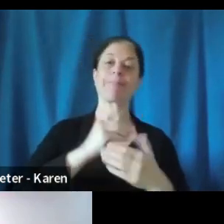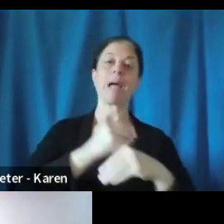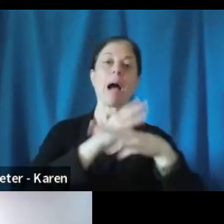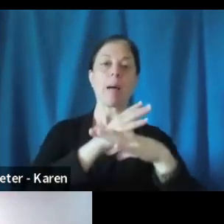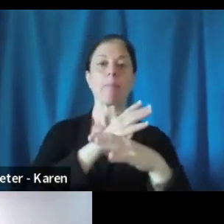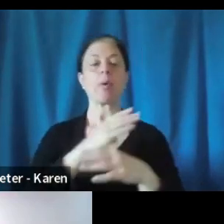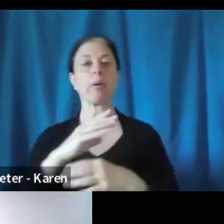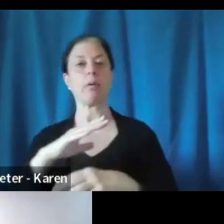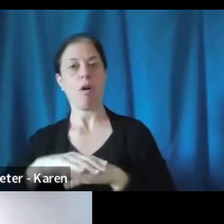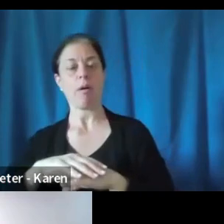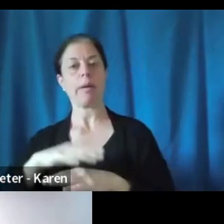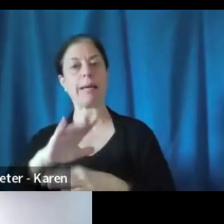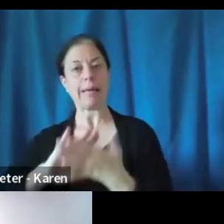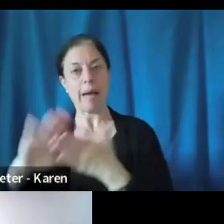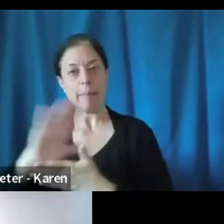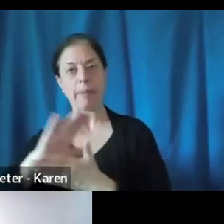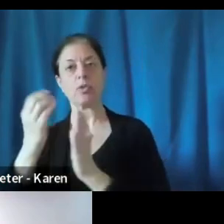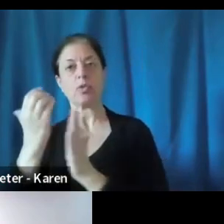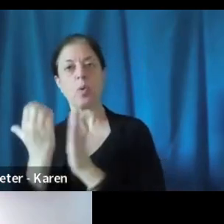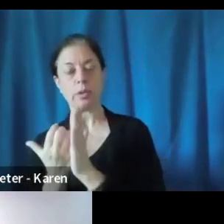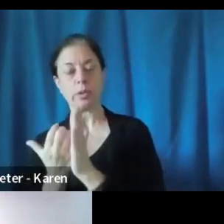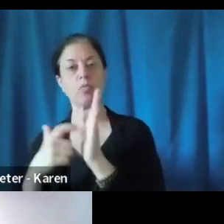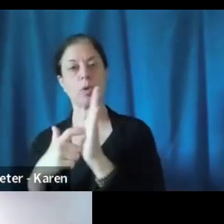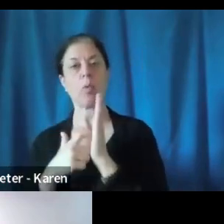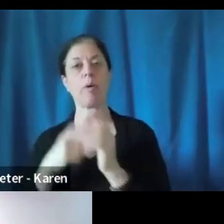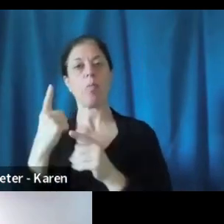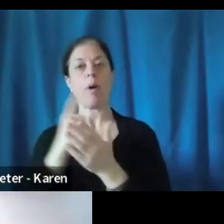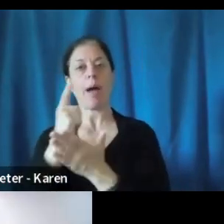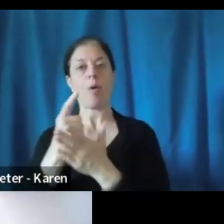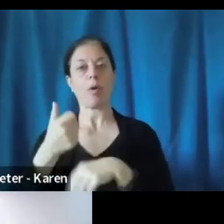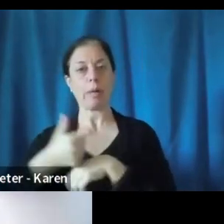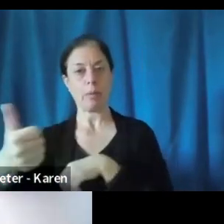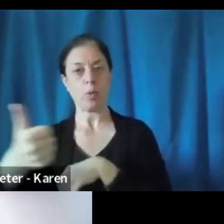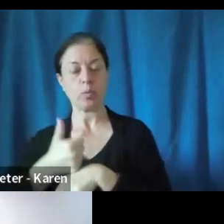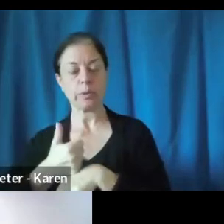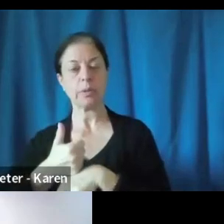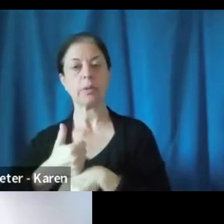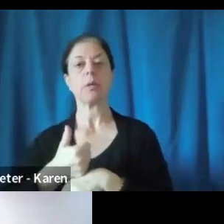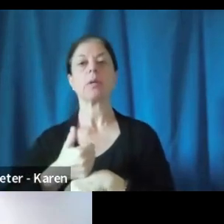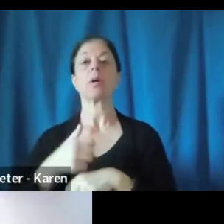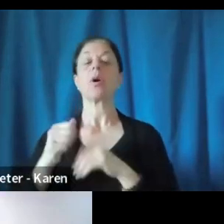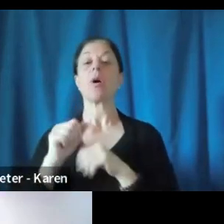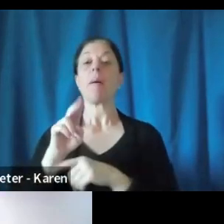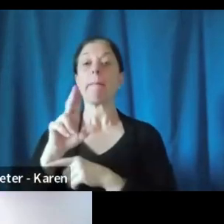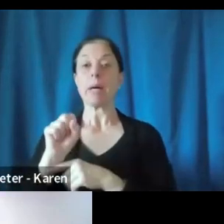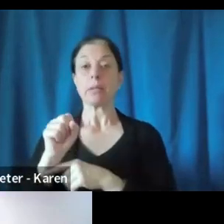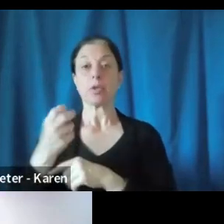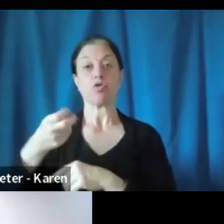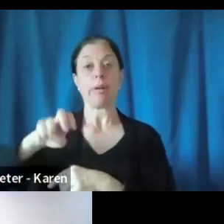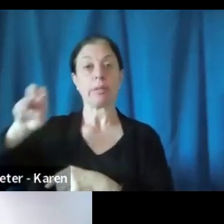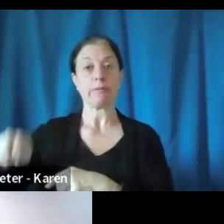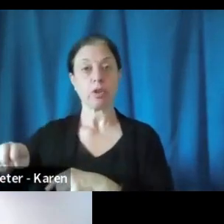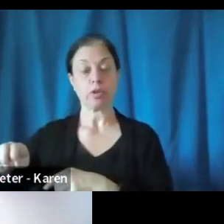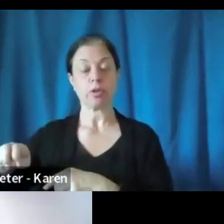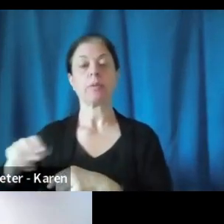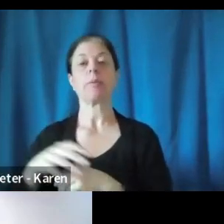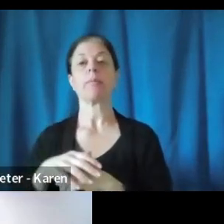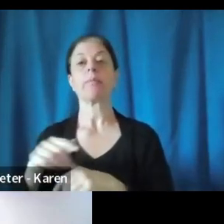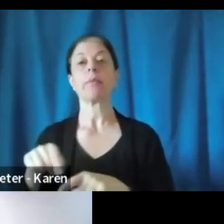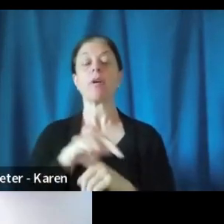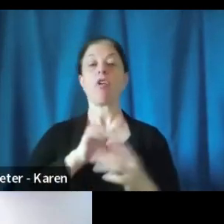site; whereas, in the MIS program was hybrid. So on campus courses required